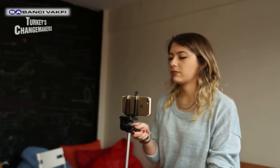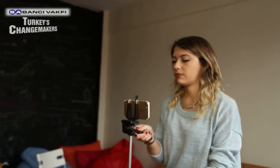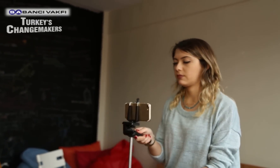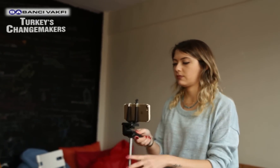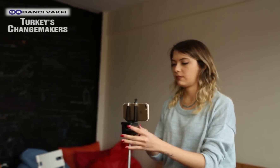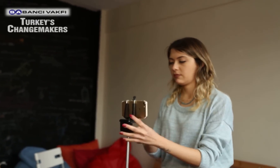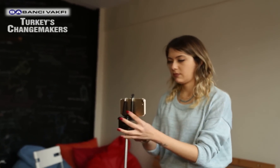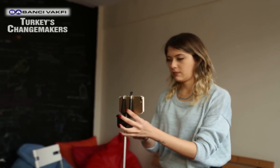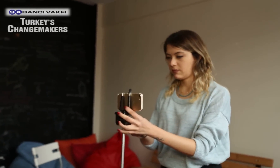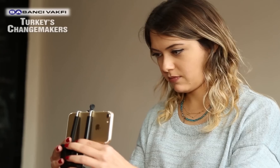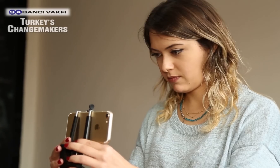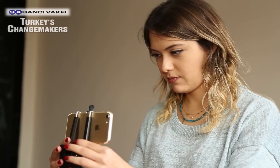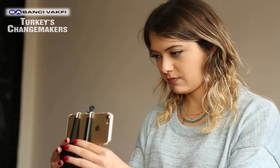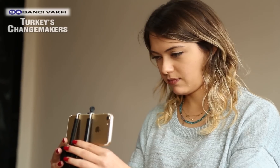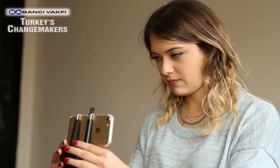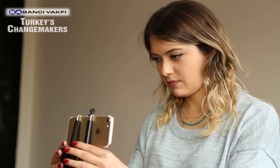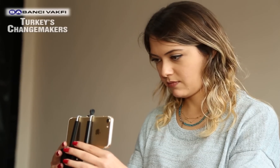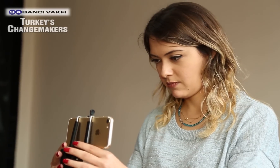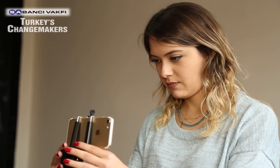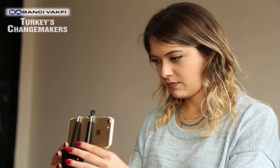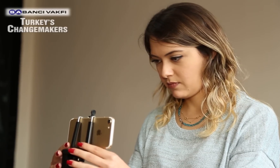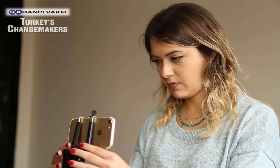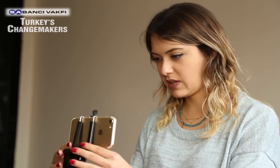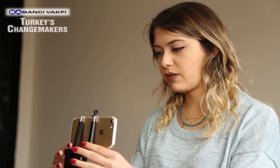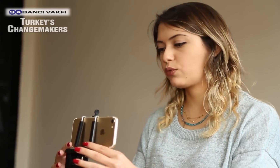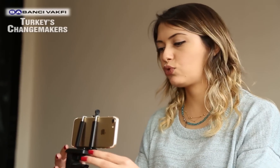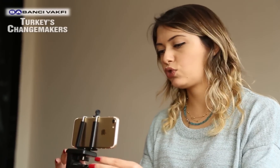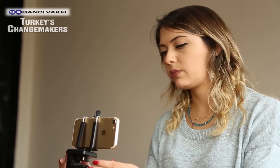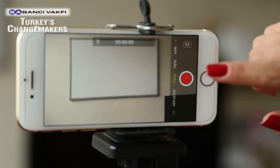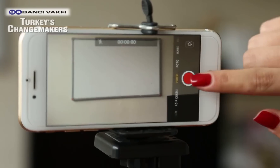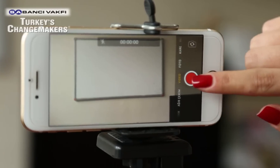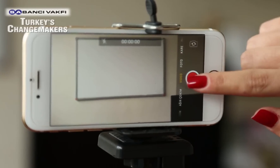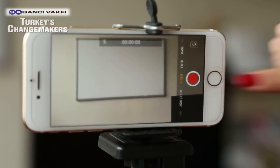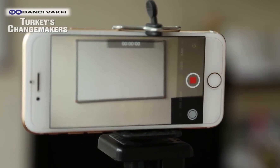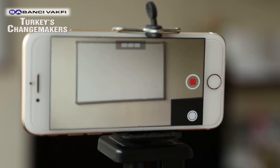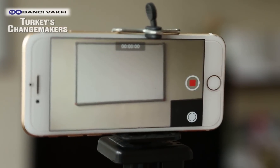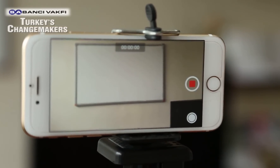Pelin Baykan who has learnt Turkish Sign Language voluntarily, started a social initiative called “Talking Hands”.